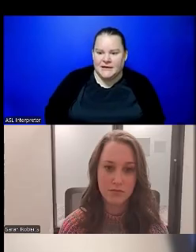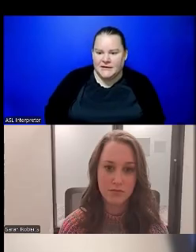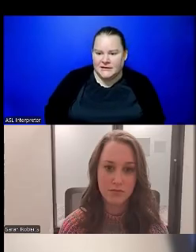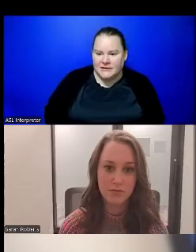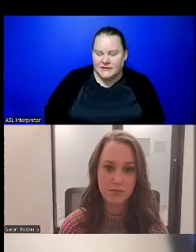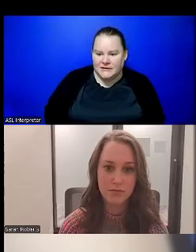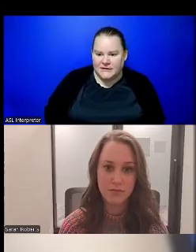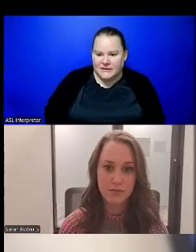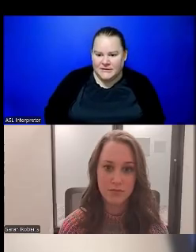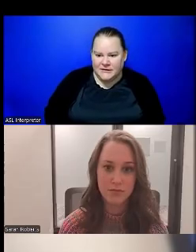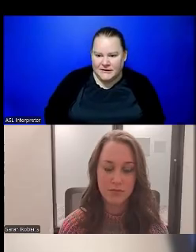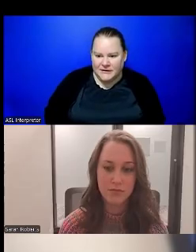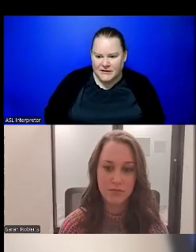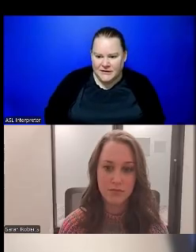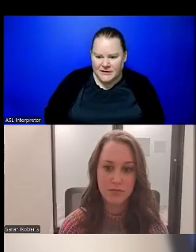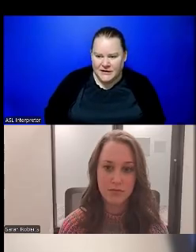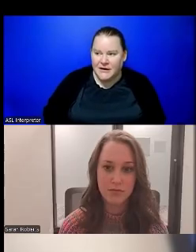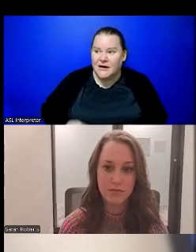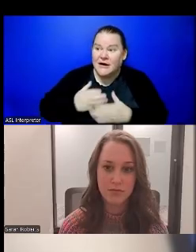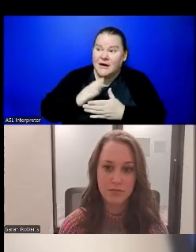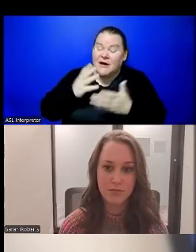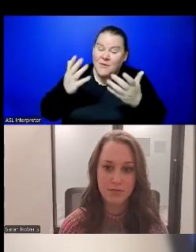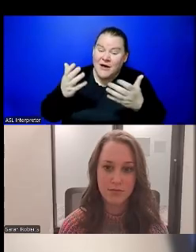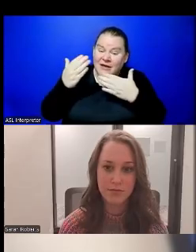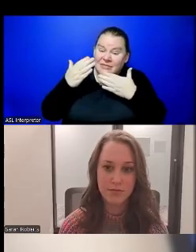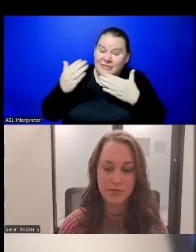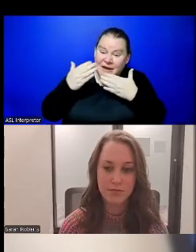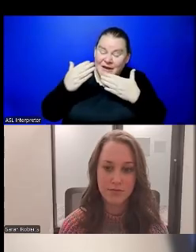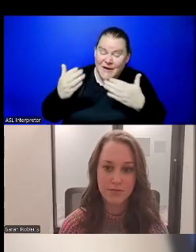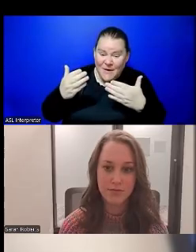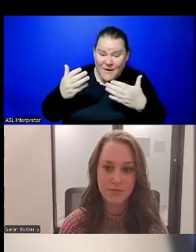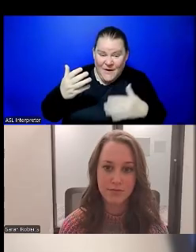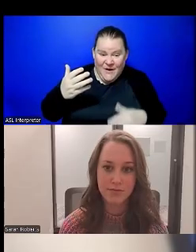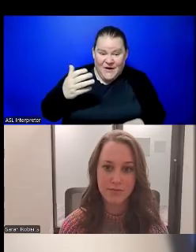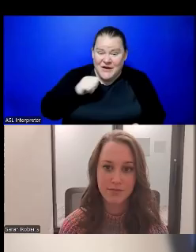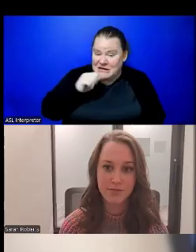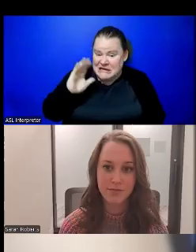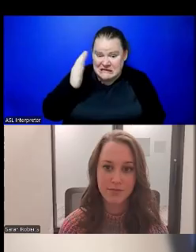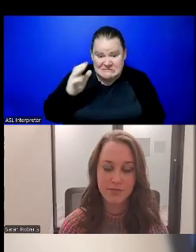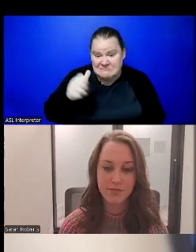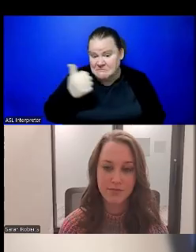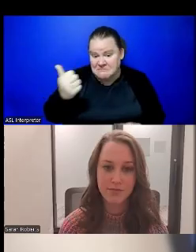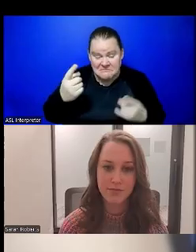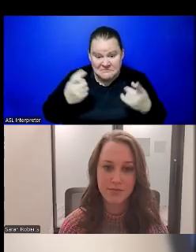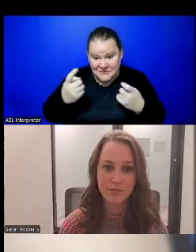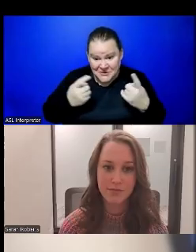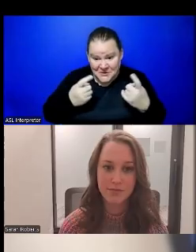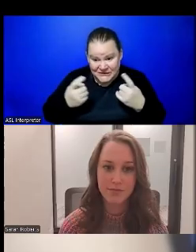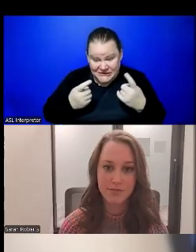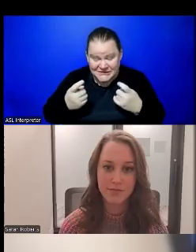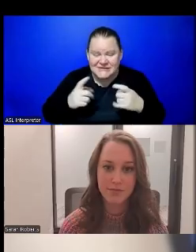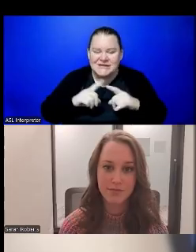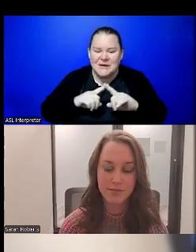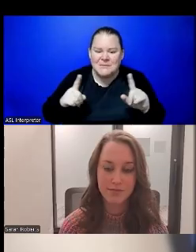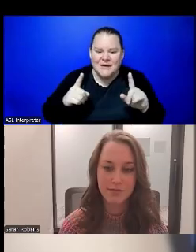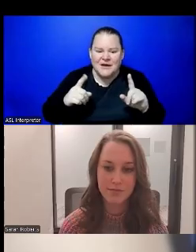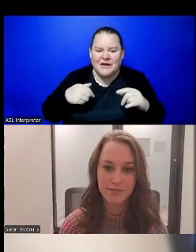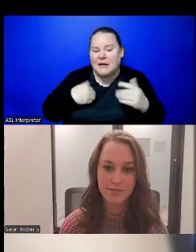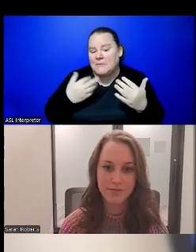Janel Preston: Great. Well, thank you. I does not look like there's any other questions, but I'm going to give it one minute